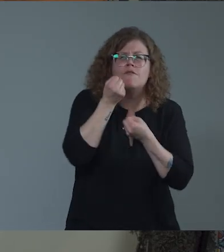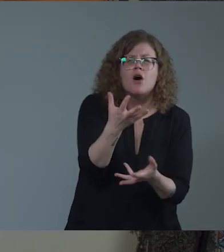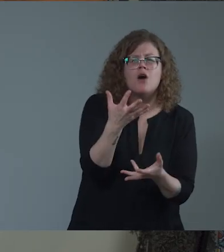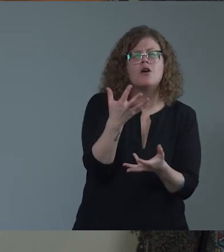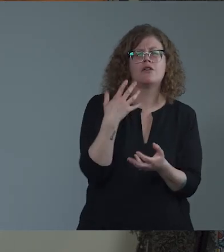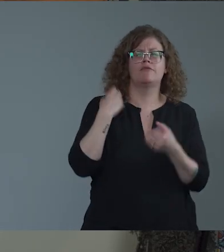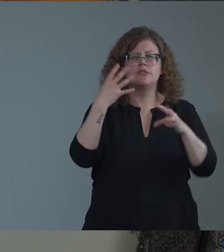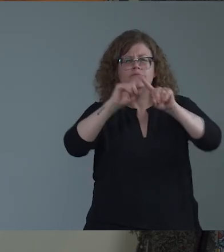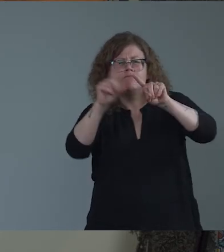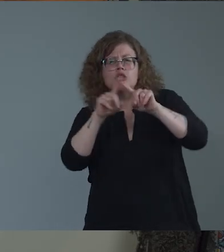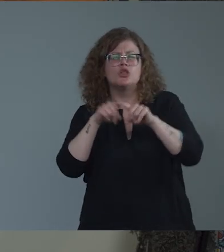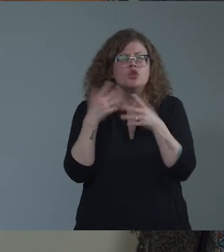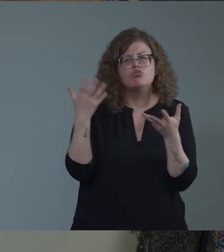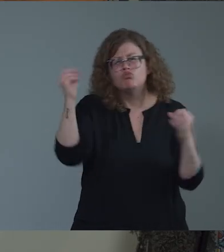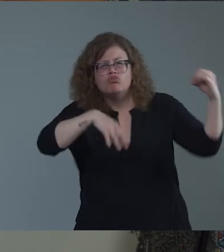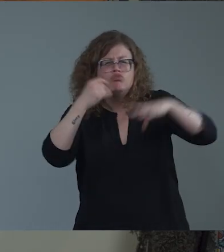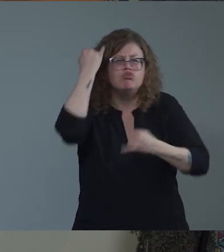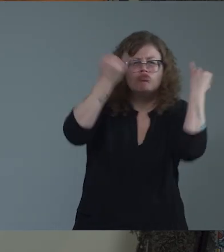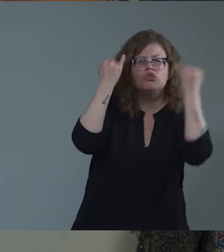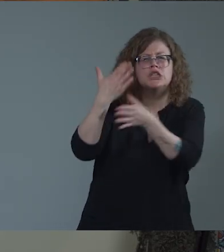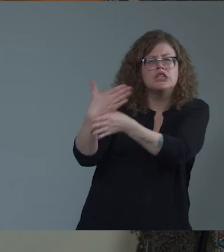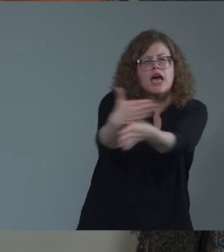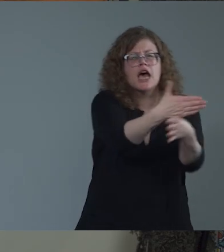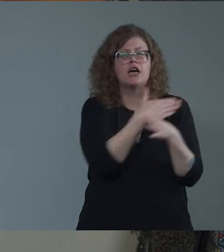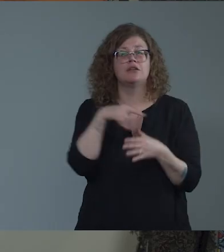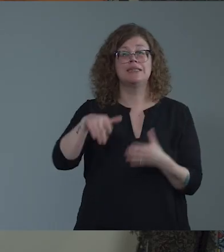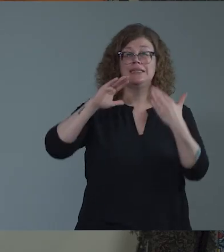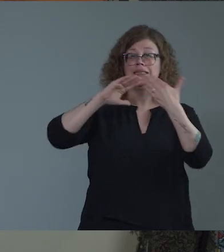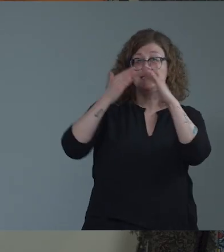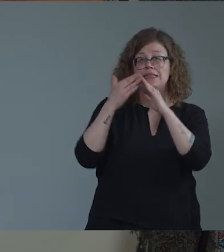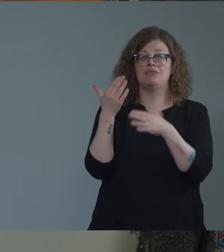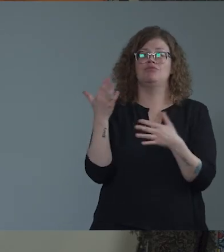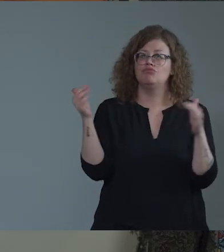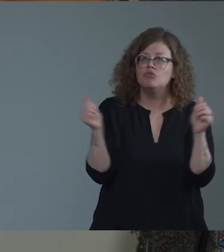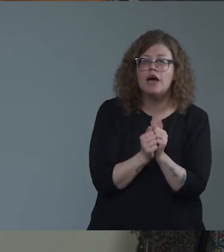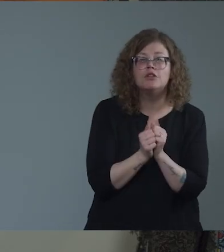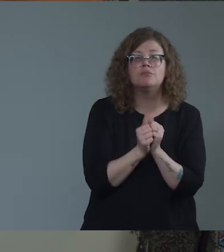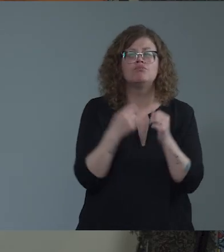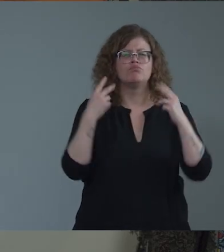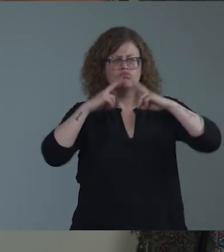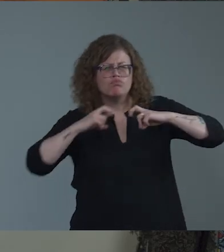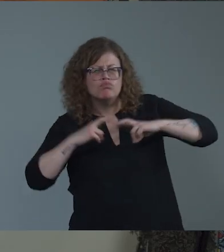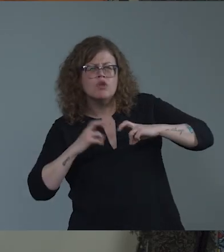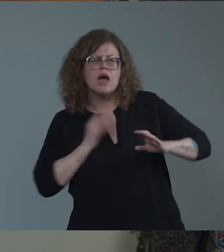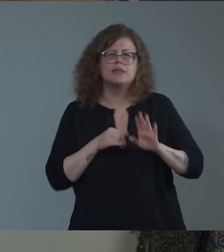I think it's an important part of creating a sense of place and belonging in a city that